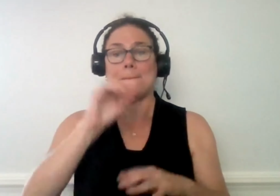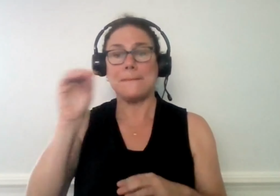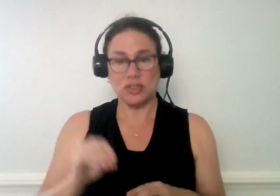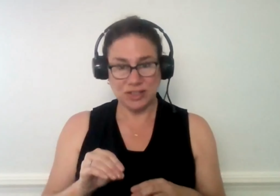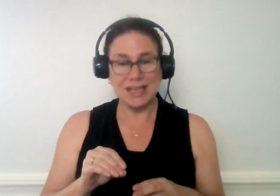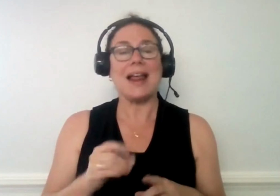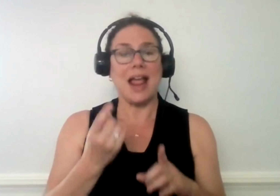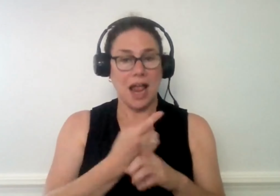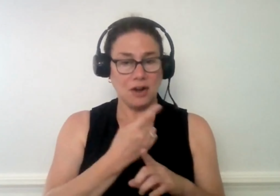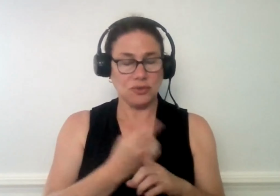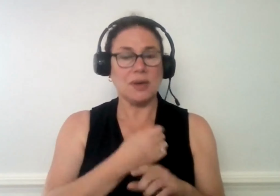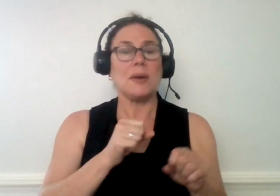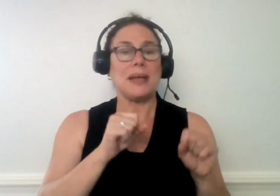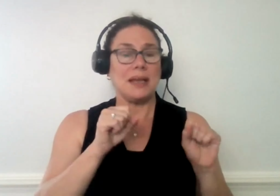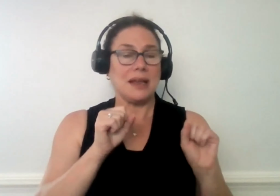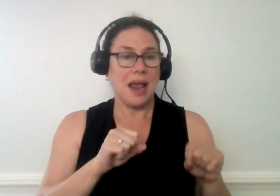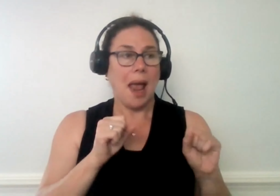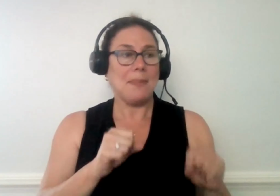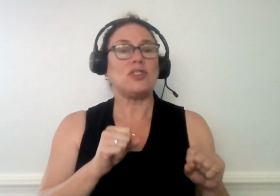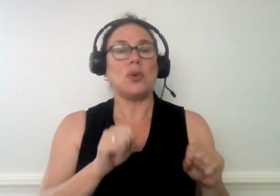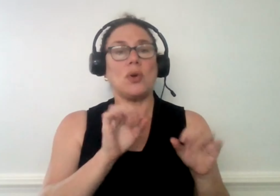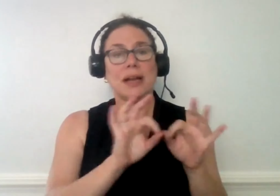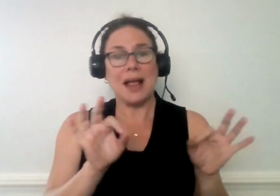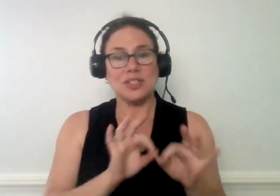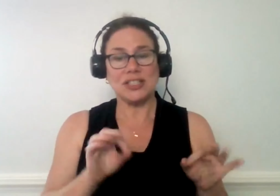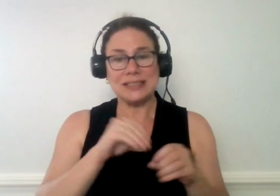inside of the House of Representatives. Rachael Hu: Nice.